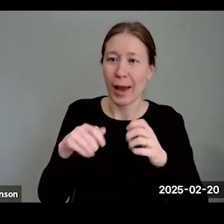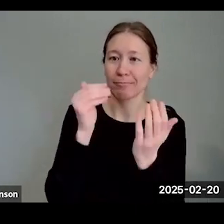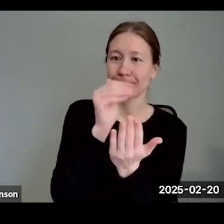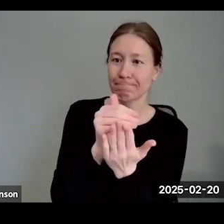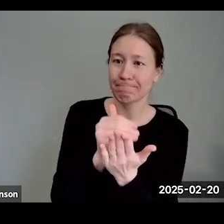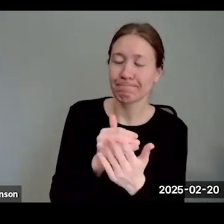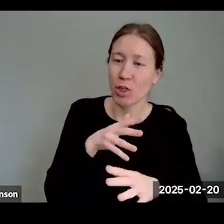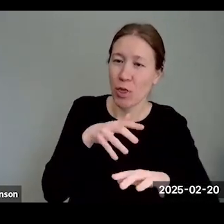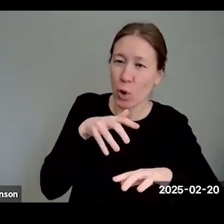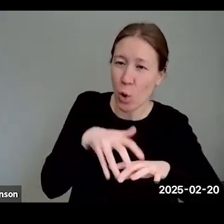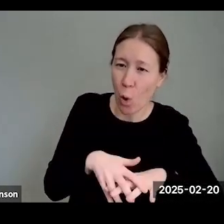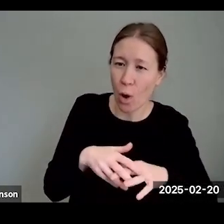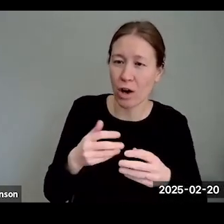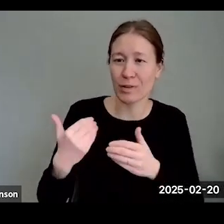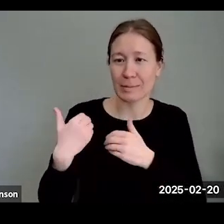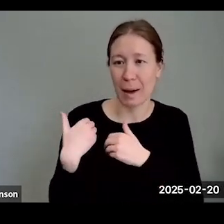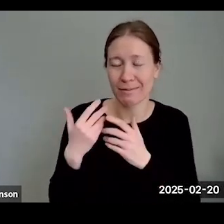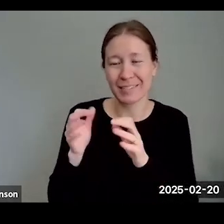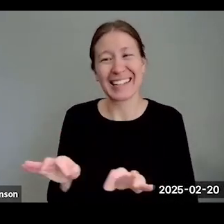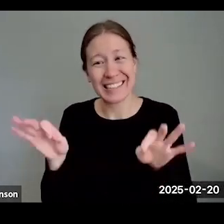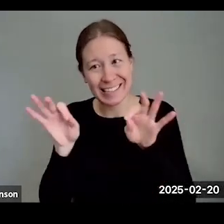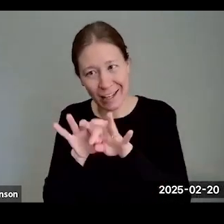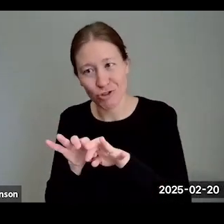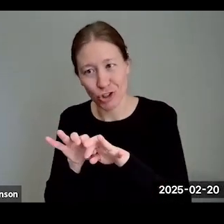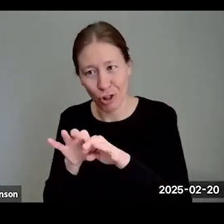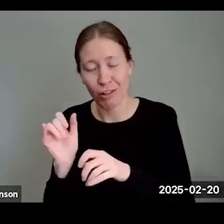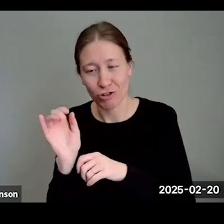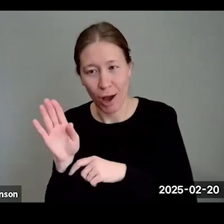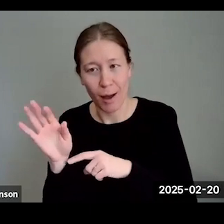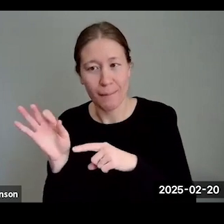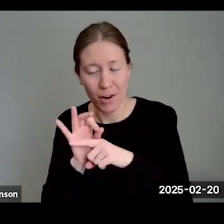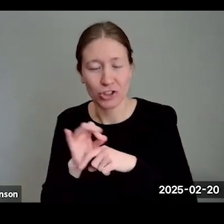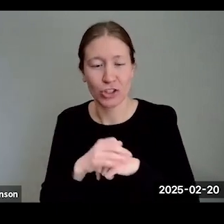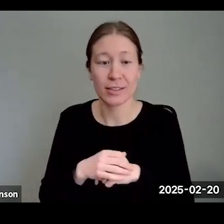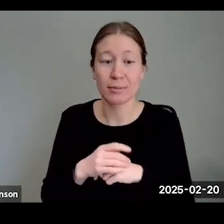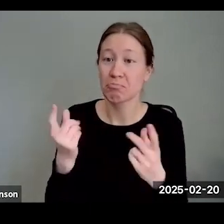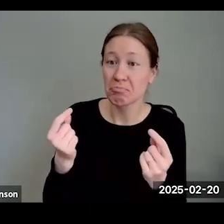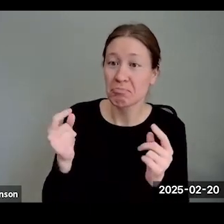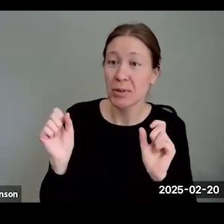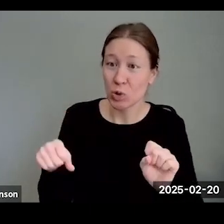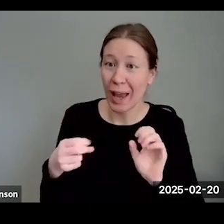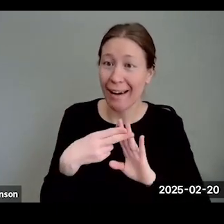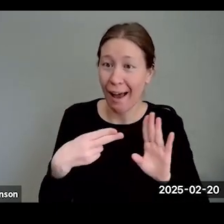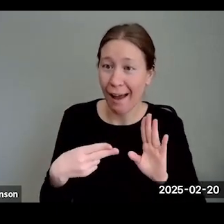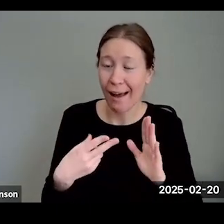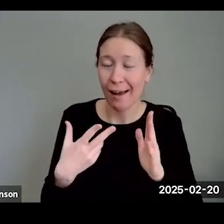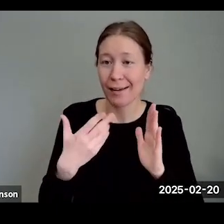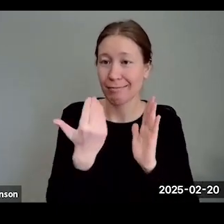or those essential job functions. We can do so by highlighting some of the day-to-day activities.